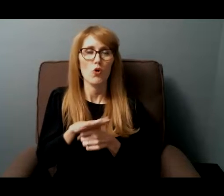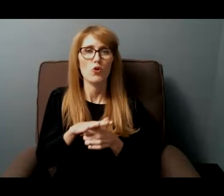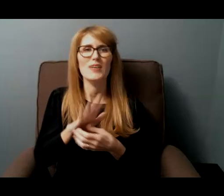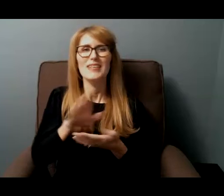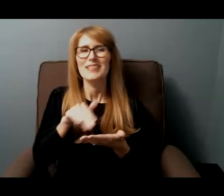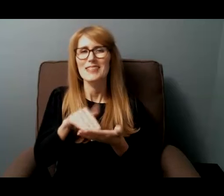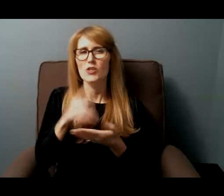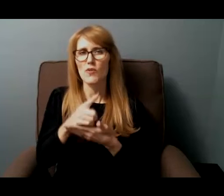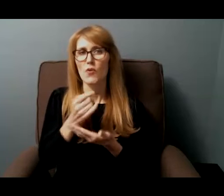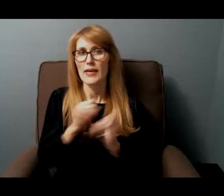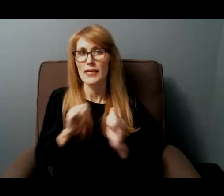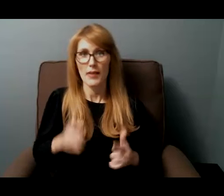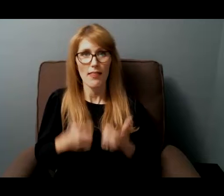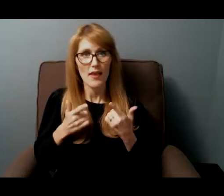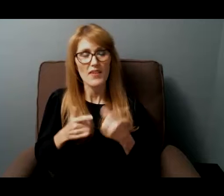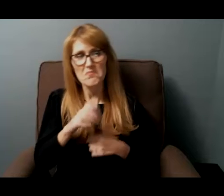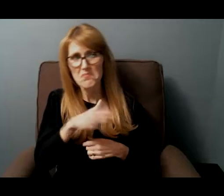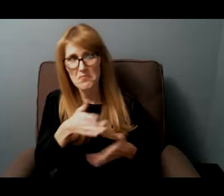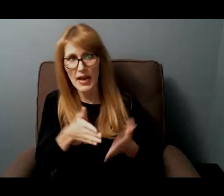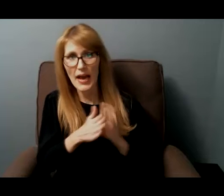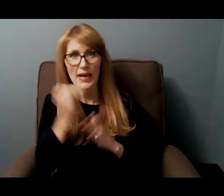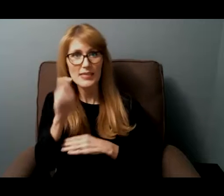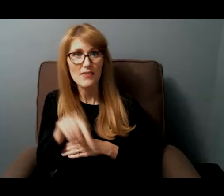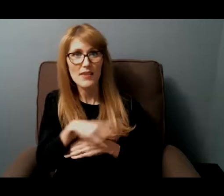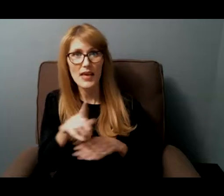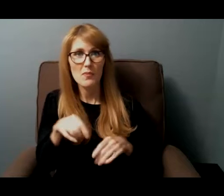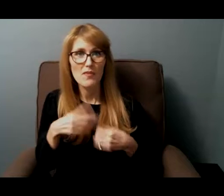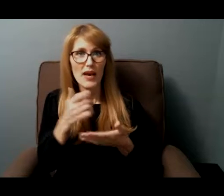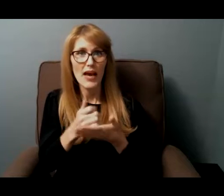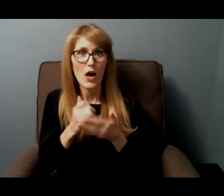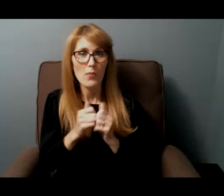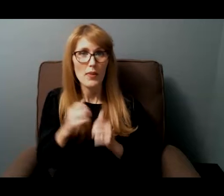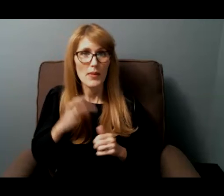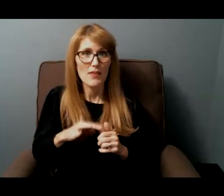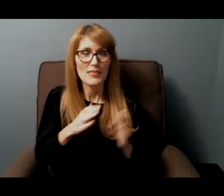they provide help with benefits planning or if they know of any agencies or organizations that